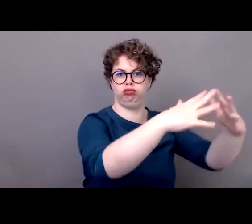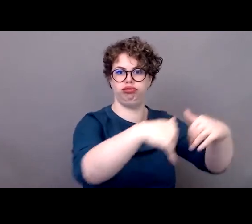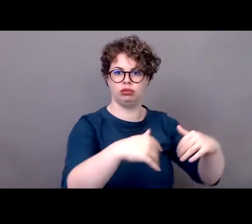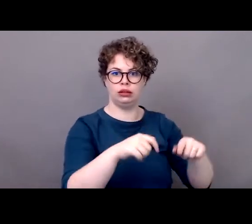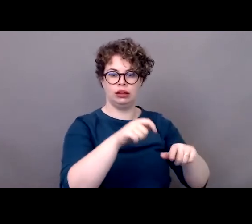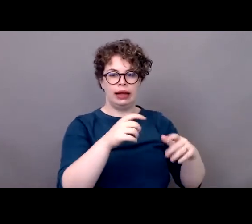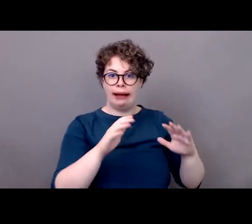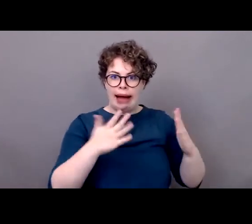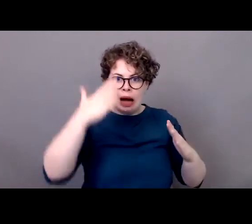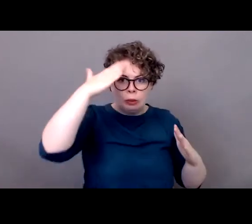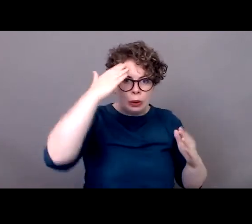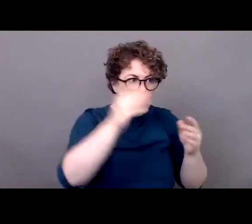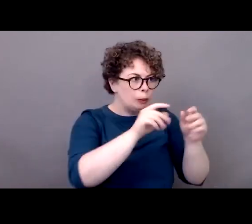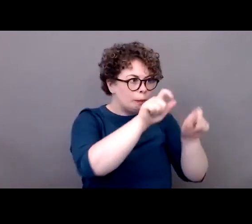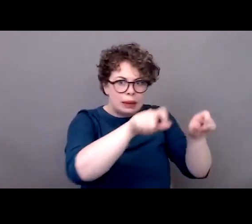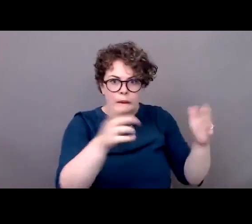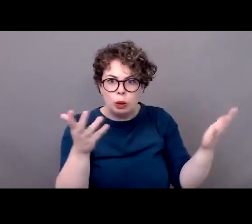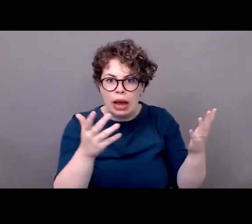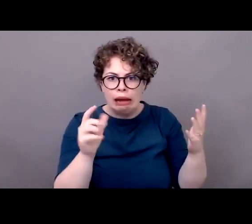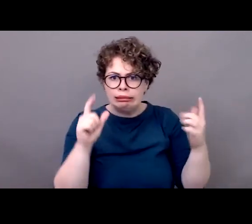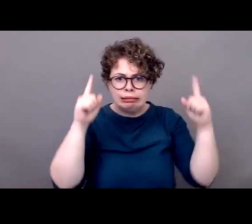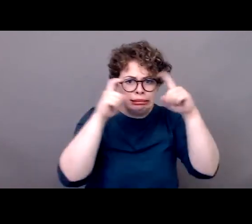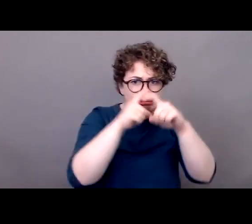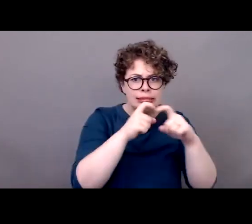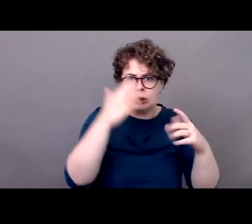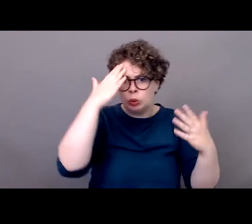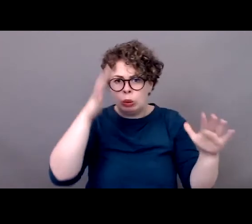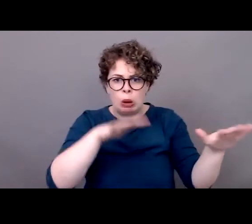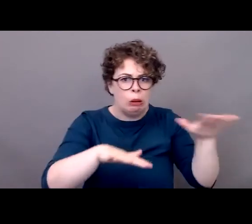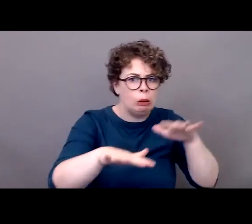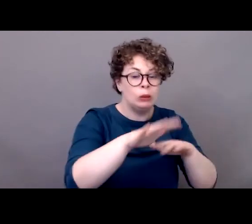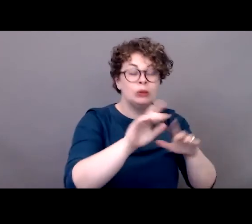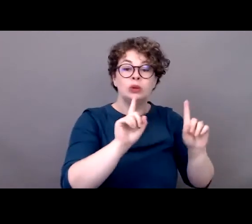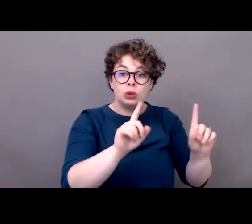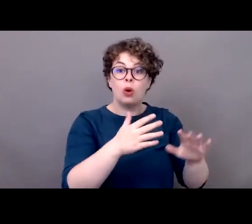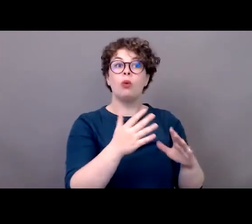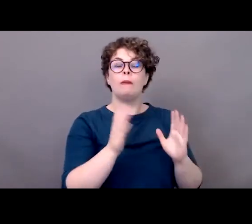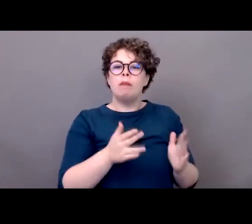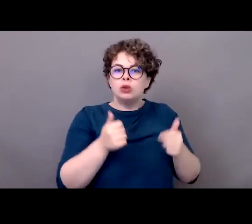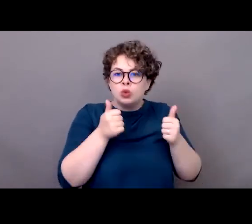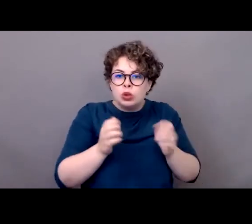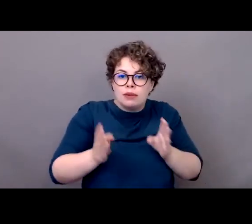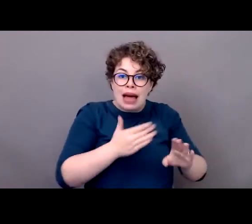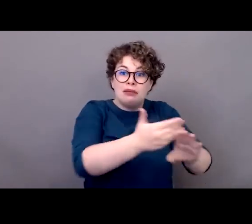response. So, efforts should be made in those contexts, before the crisis hits, so during the